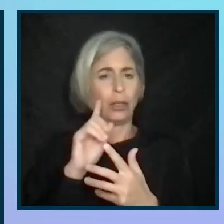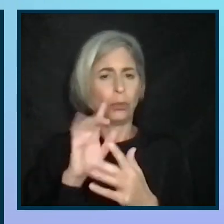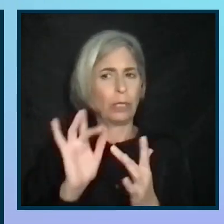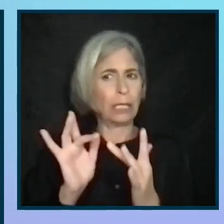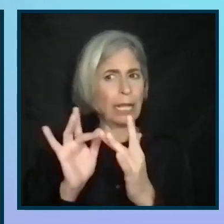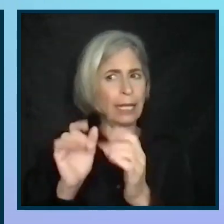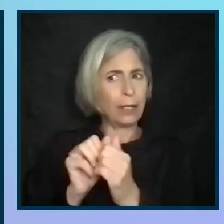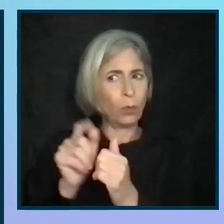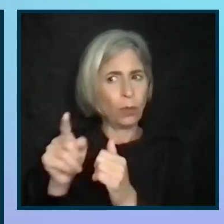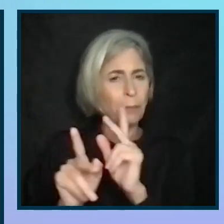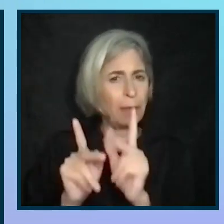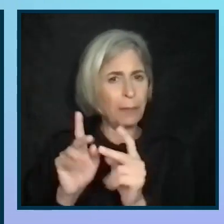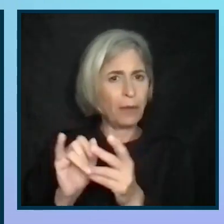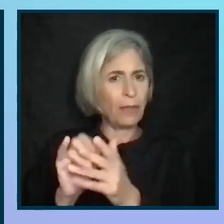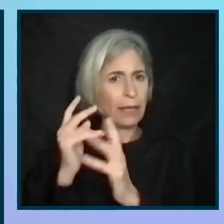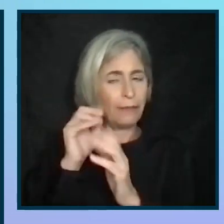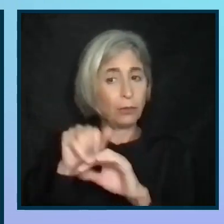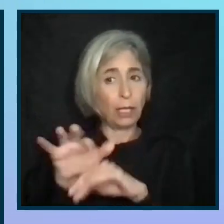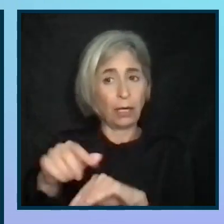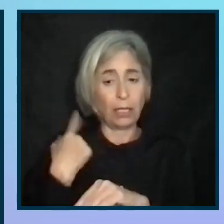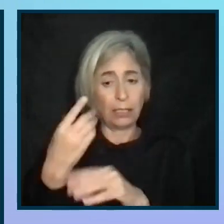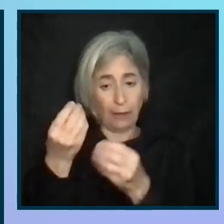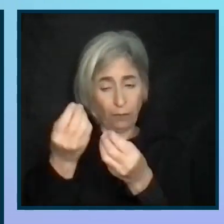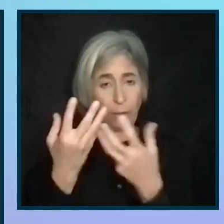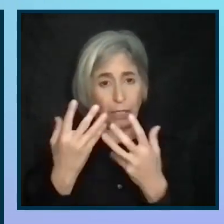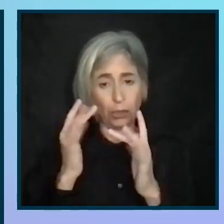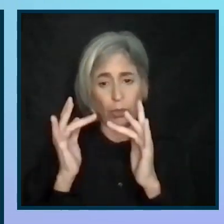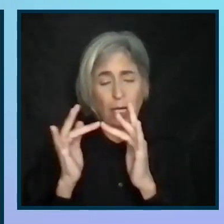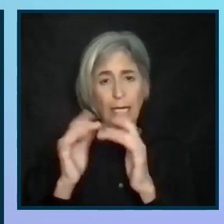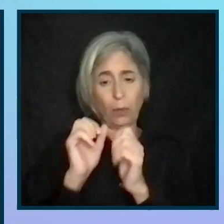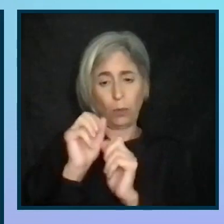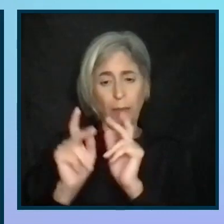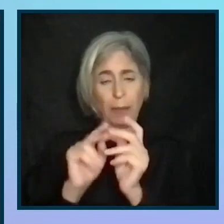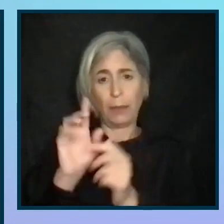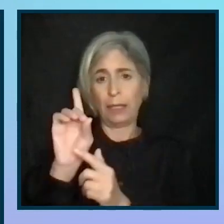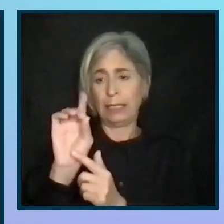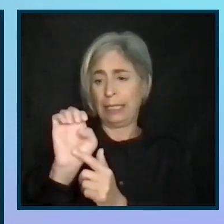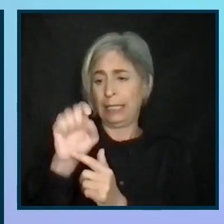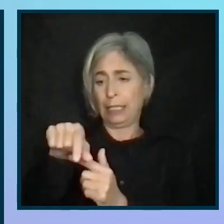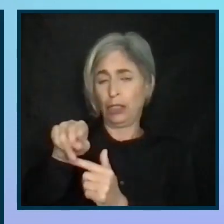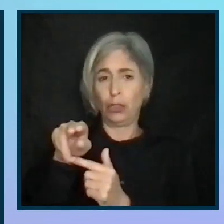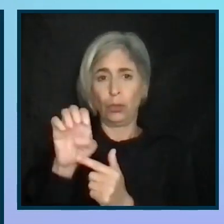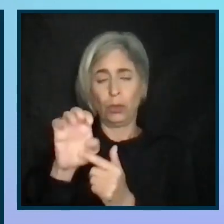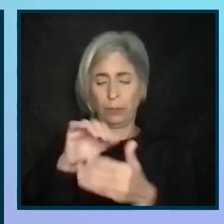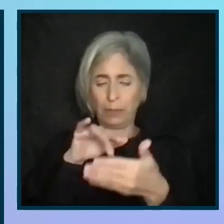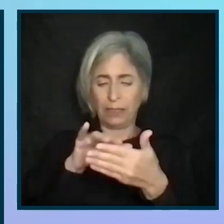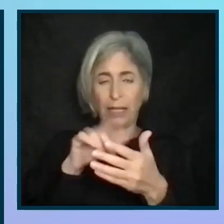If you send us your information, we can put you in contact with people at Deque, who've done studies of those four companies